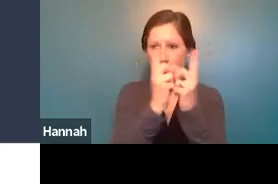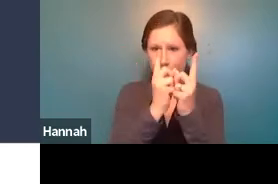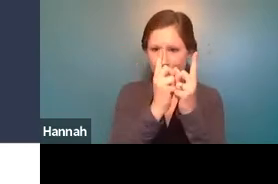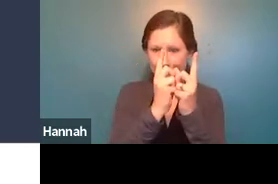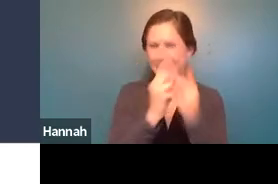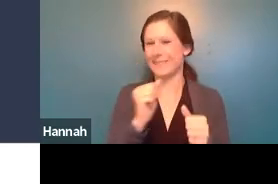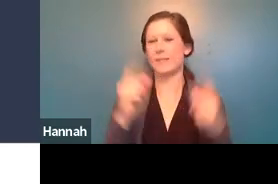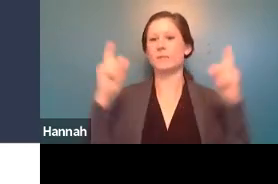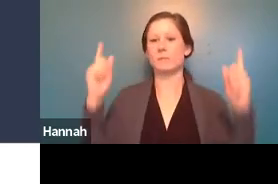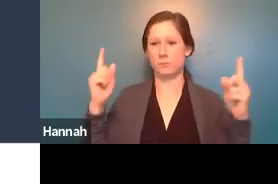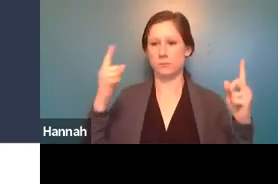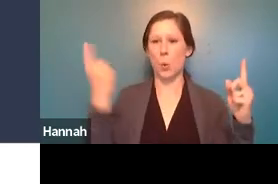a different way of doing keeping.